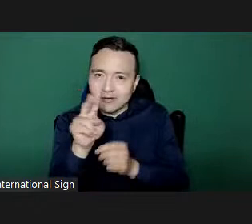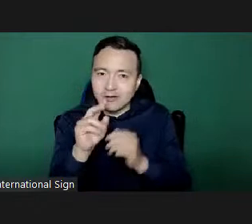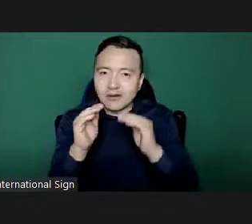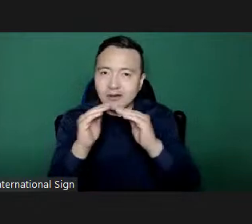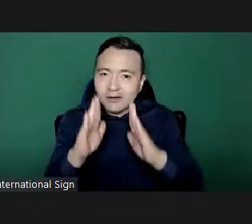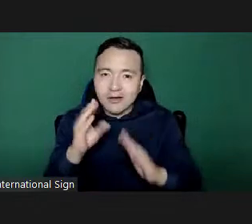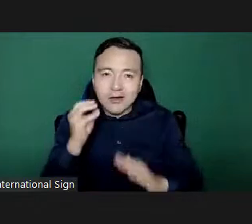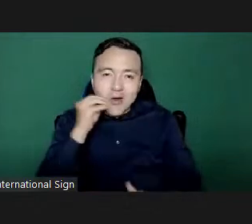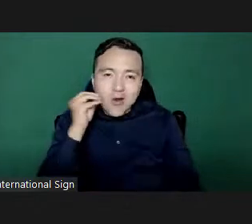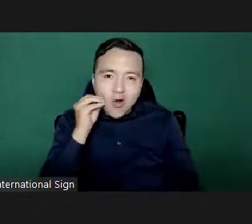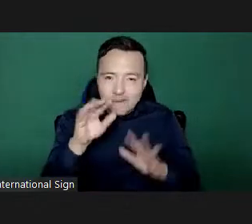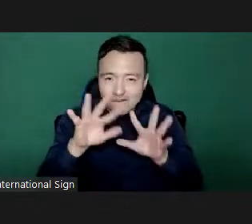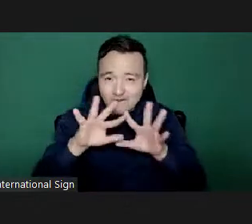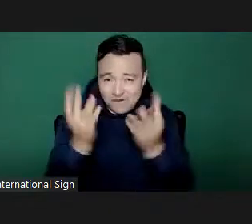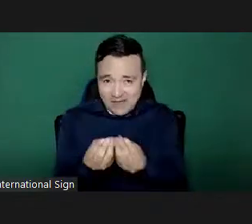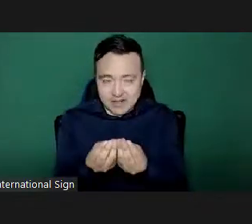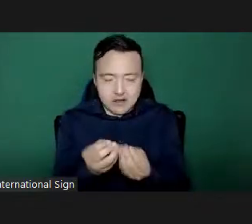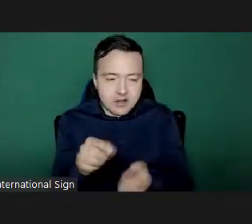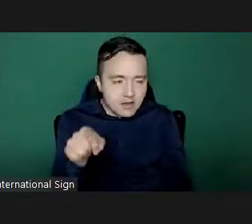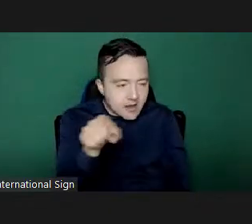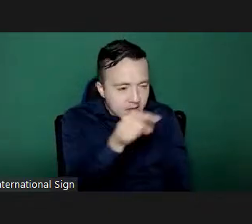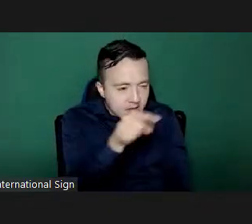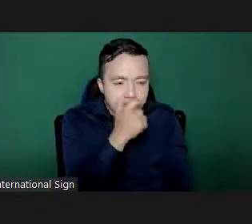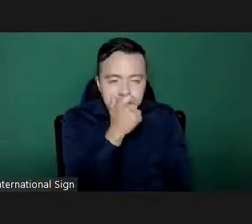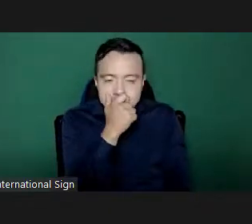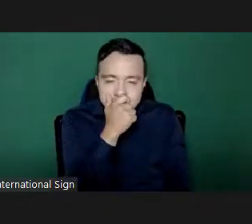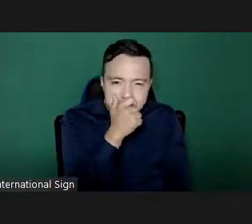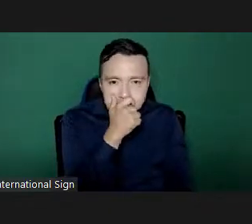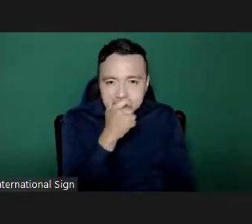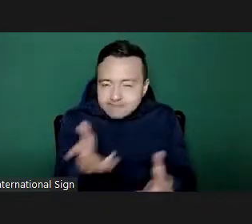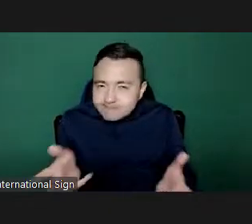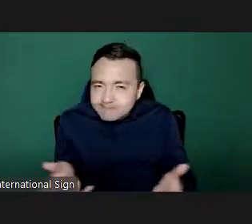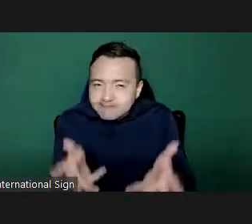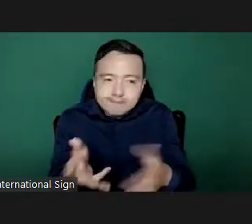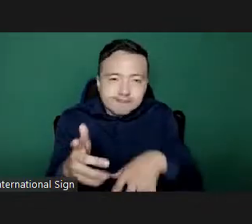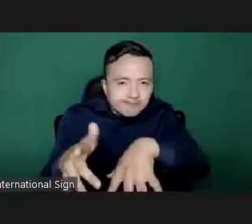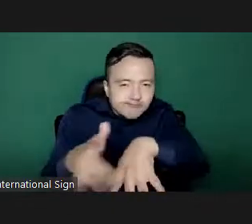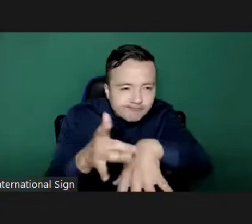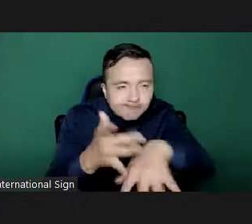Captured around the theme of consumers' rights to know what's in their foods.